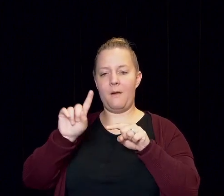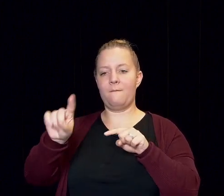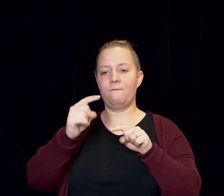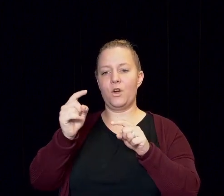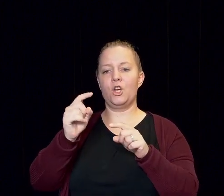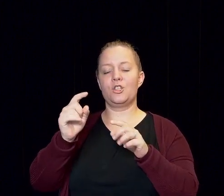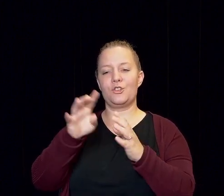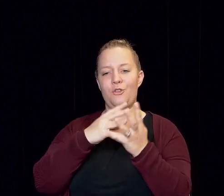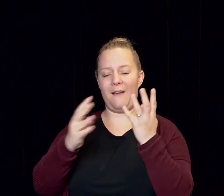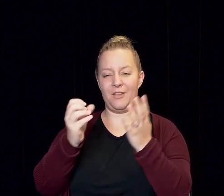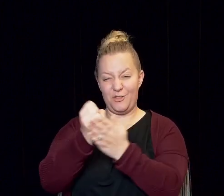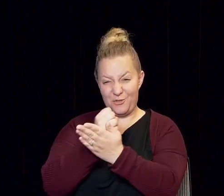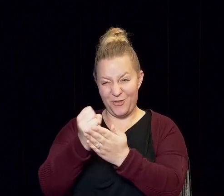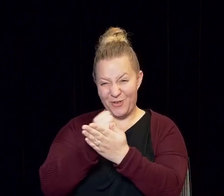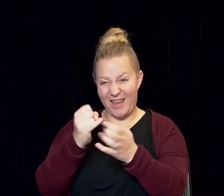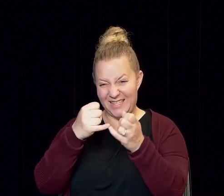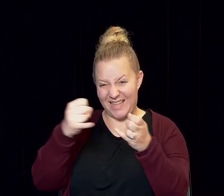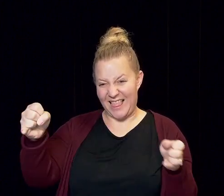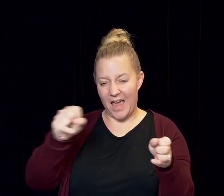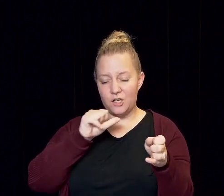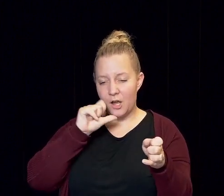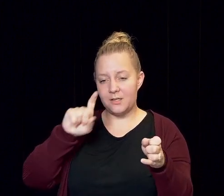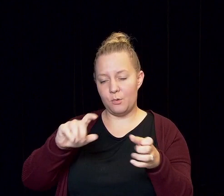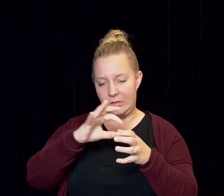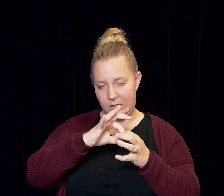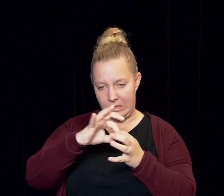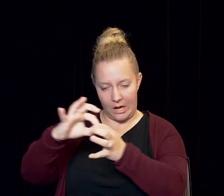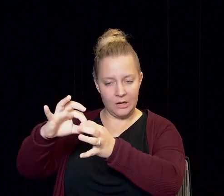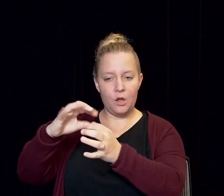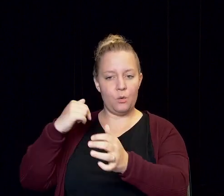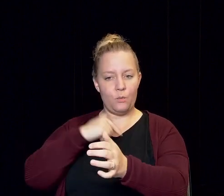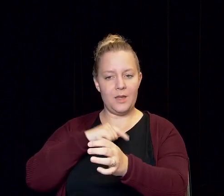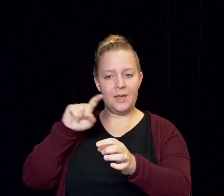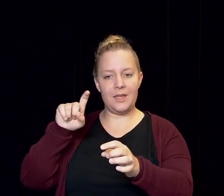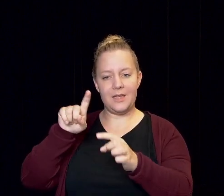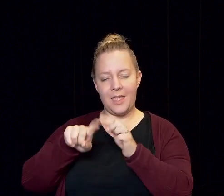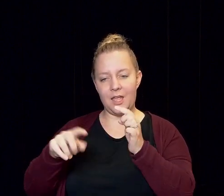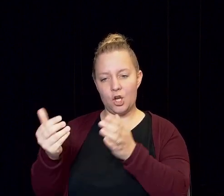line right there since you weren't supposed to connect. Since we can't earn points between